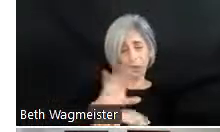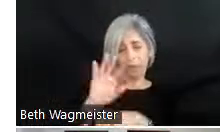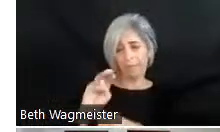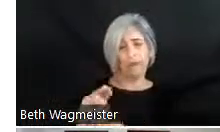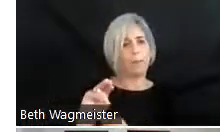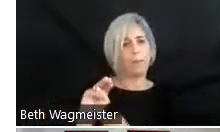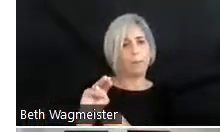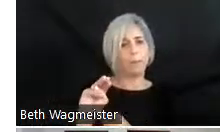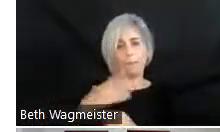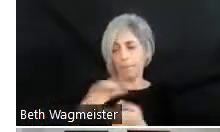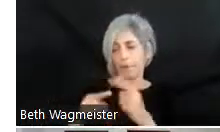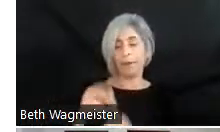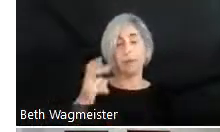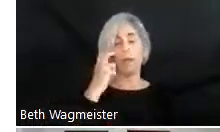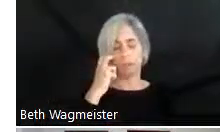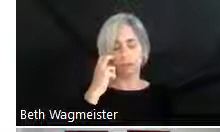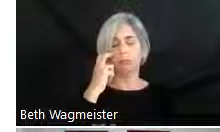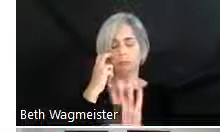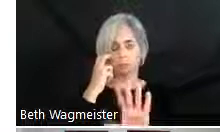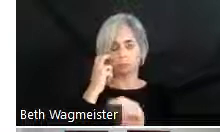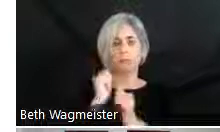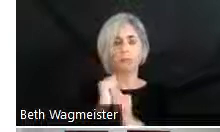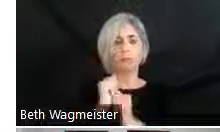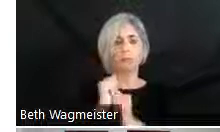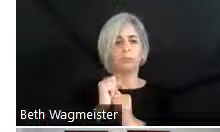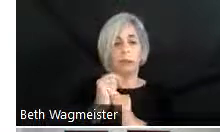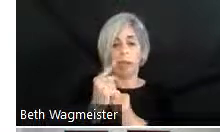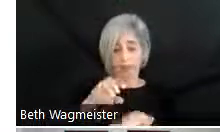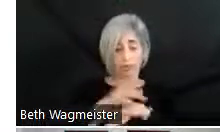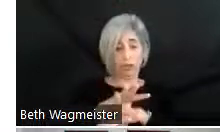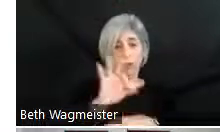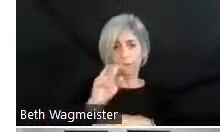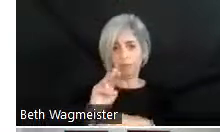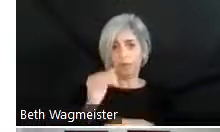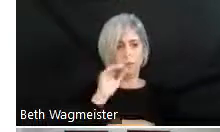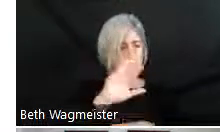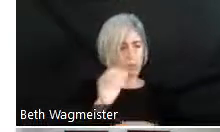my friend who is blind. At this firm, if you've never worked in one before lots of A type